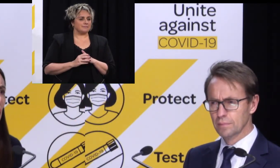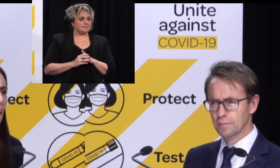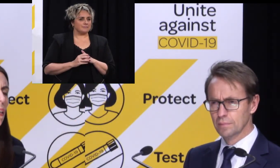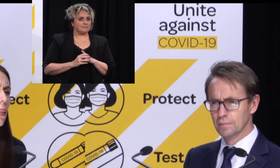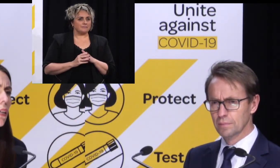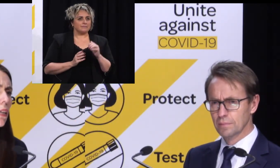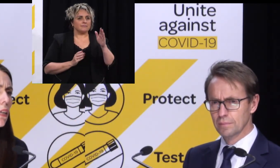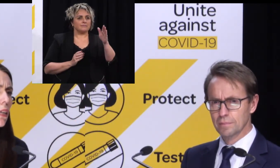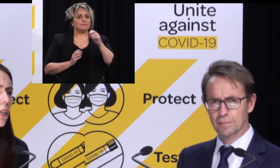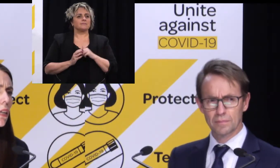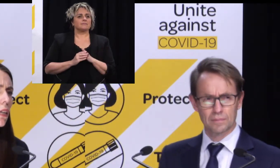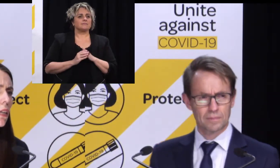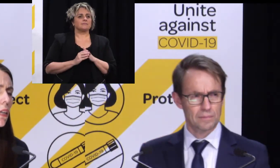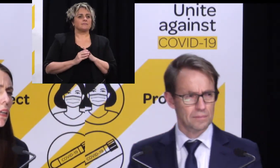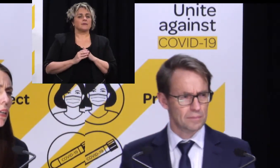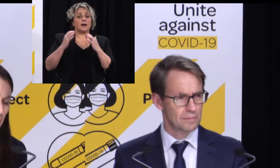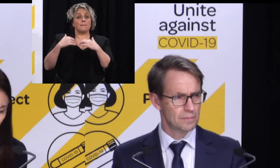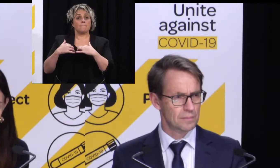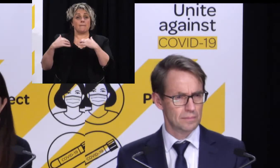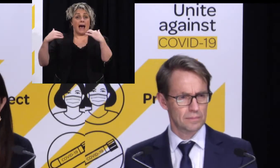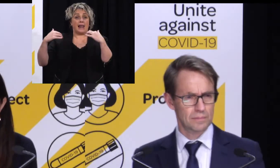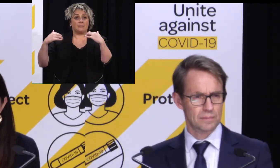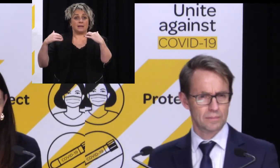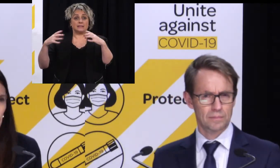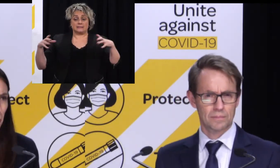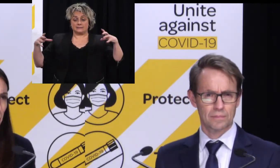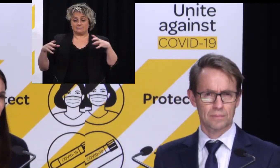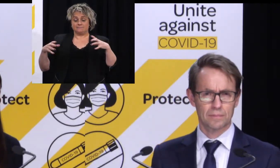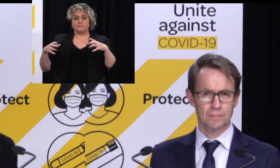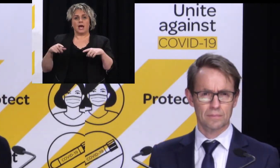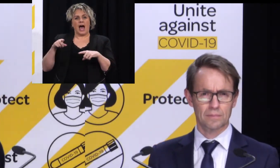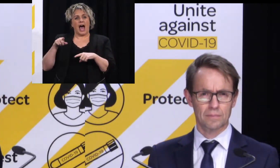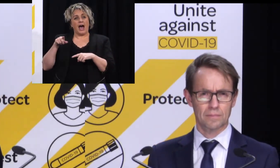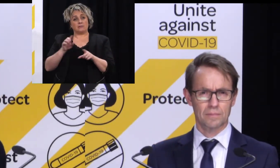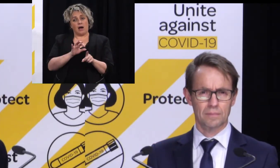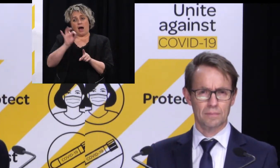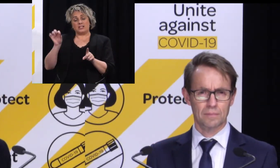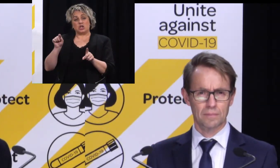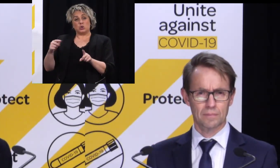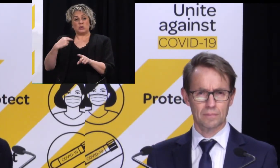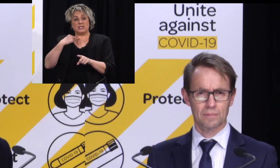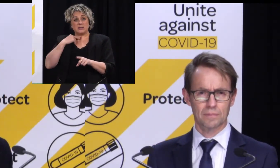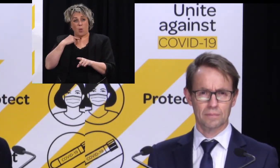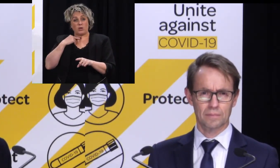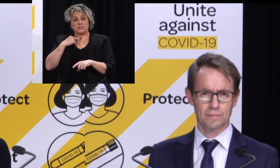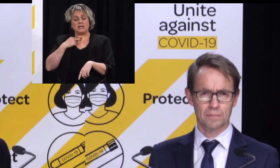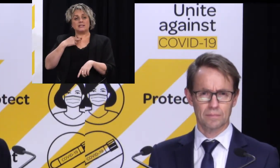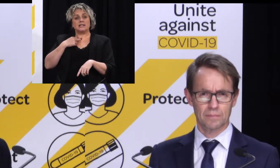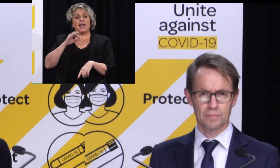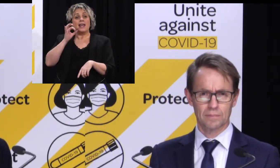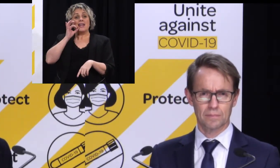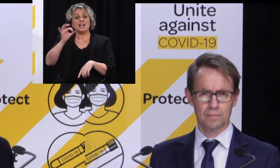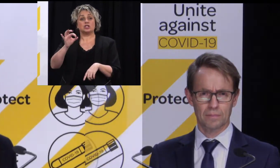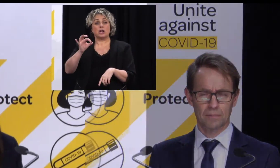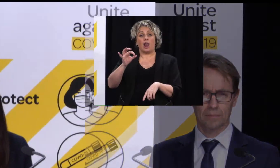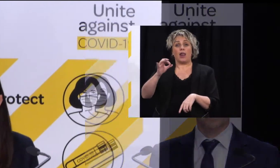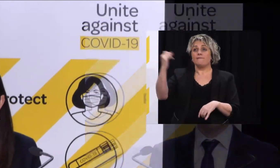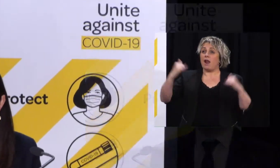most sense for those local